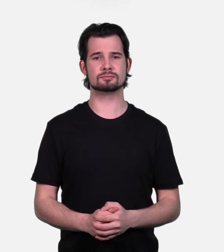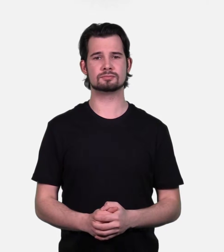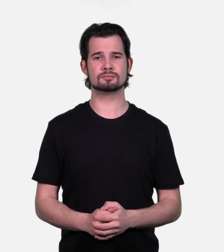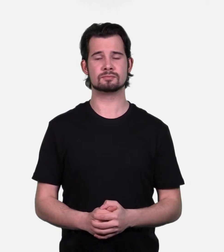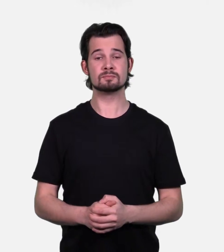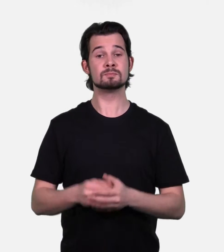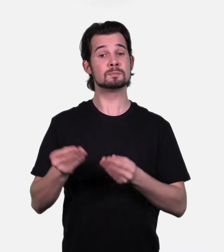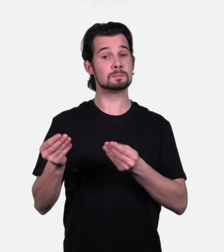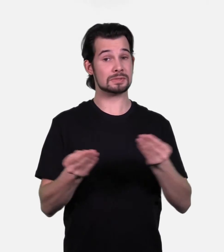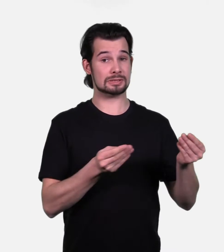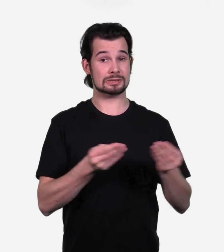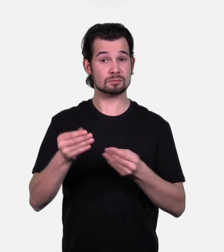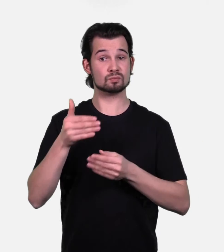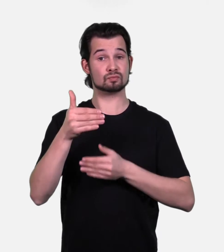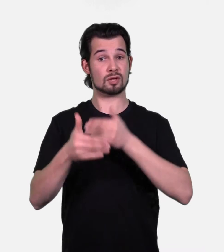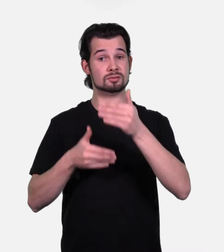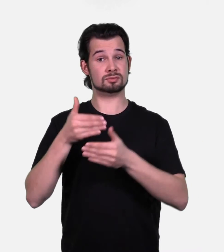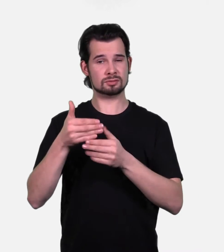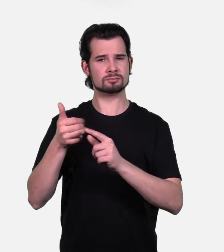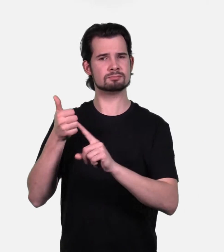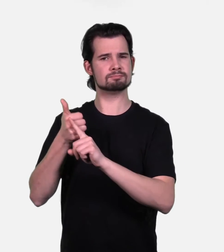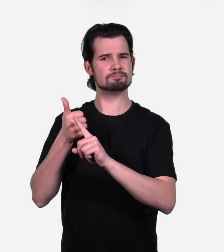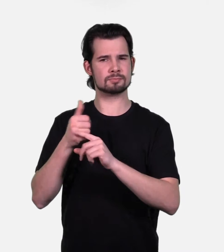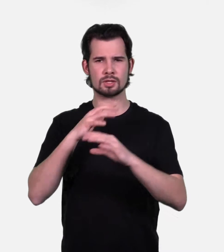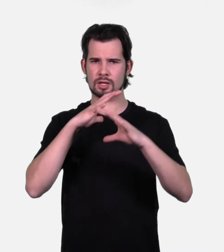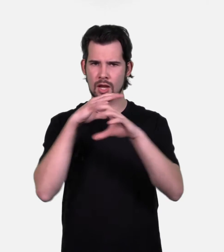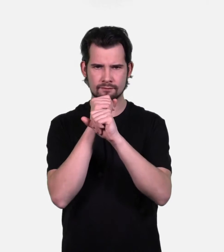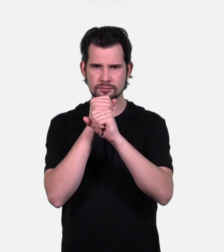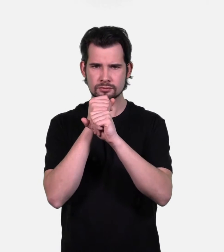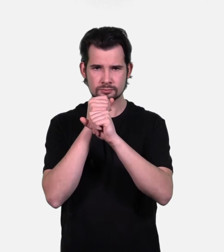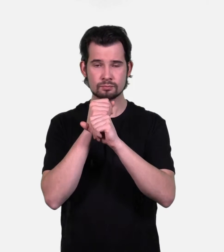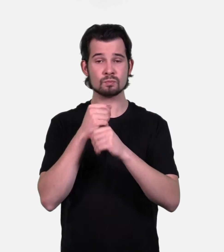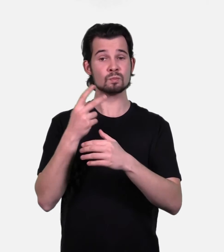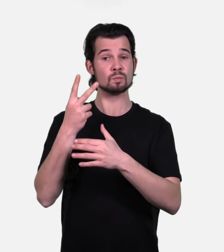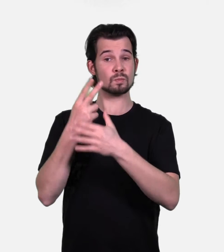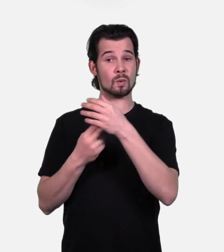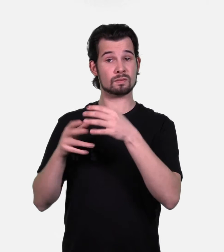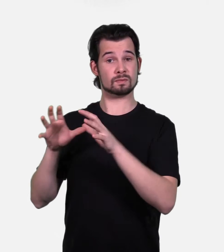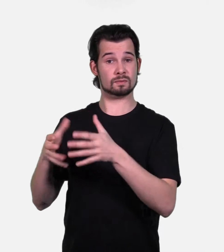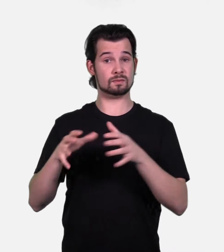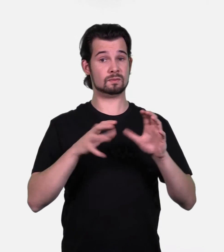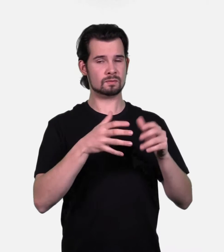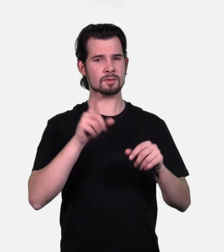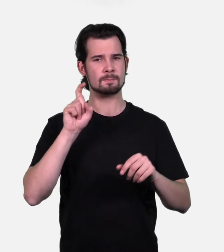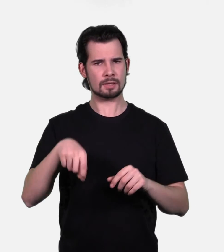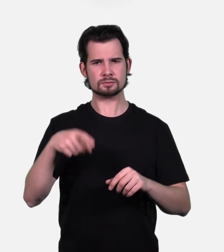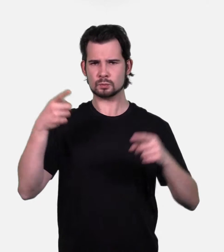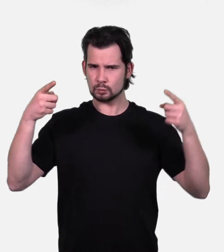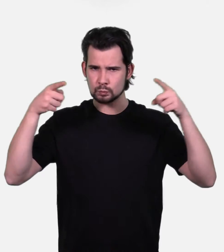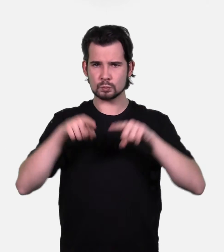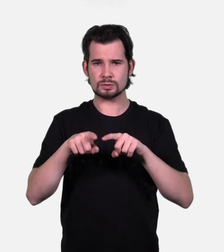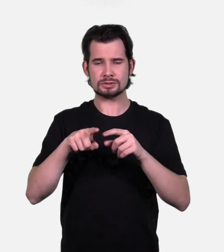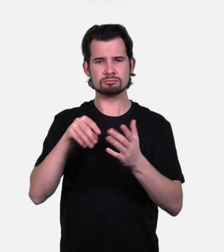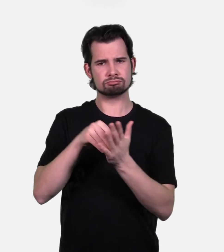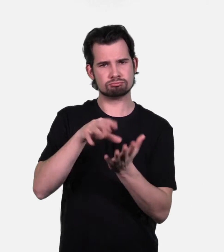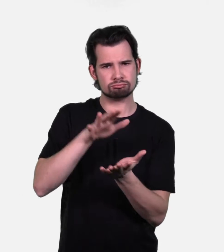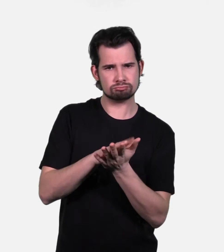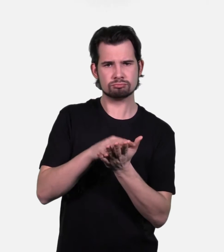The mediation process is confidential and parties must agree in writing to maintain confidentiality,